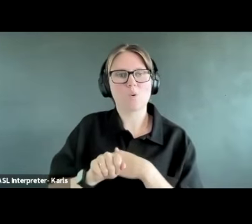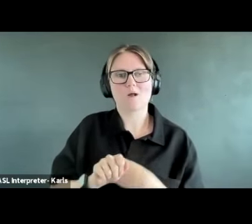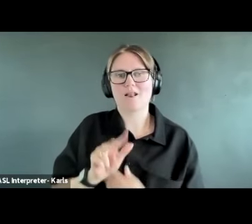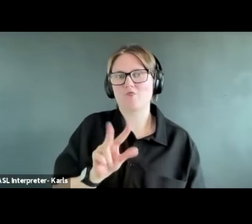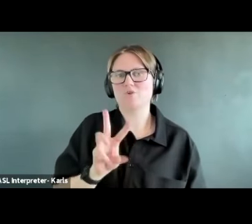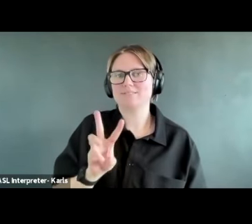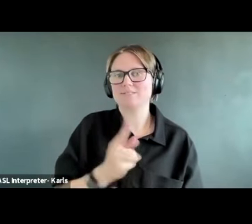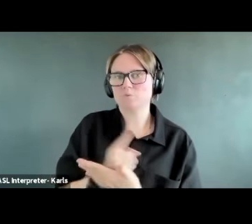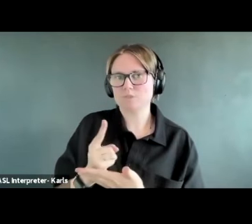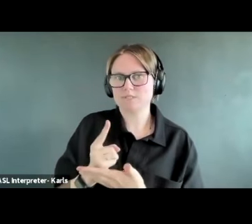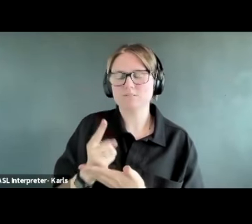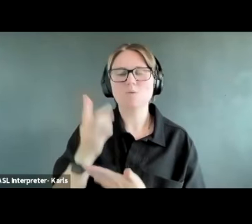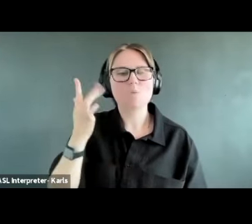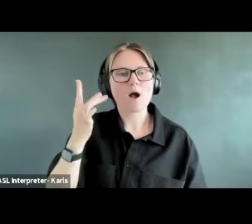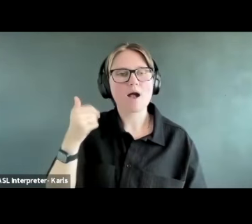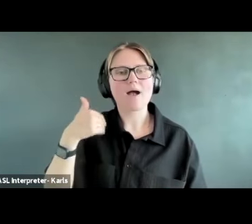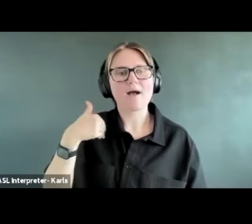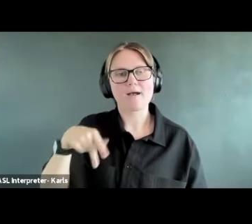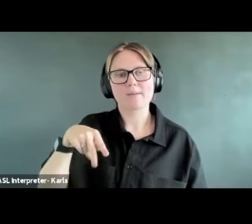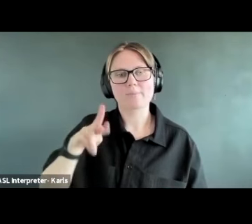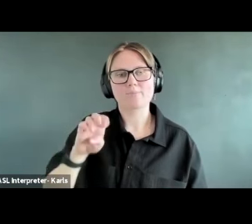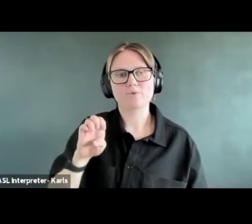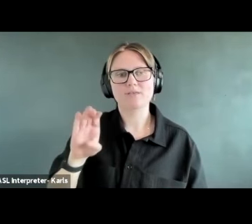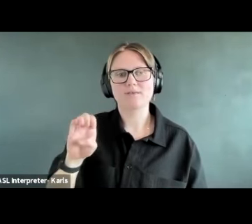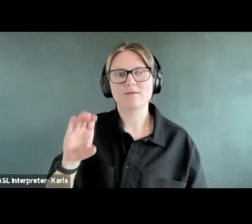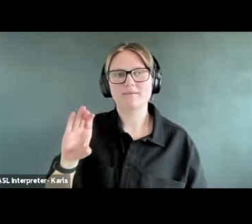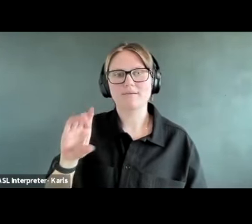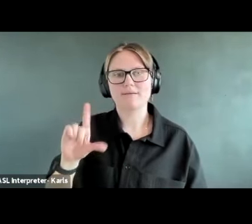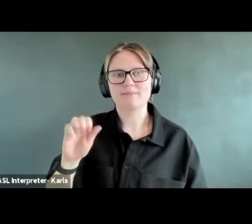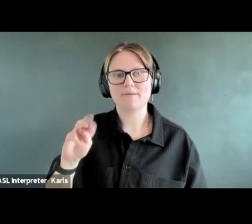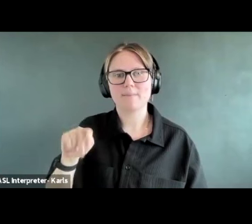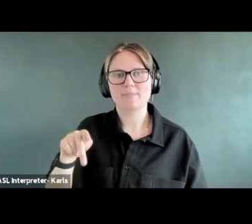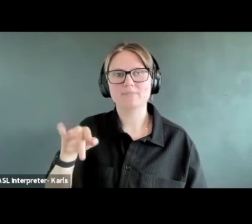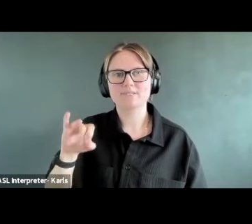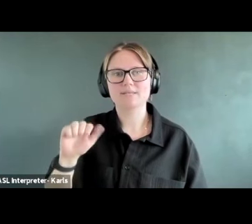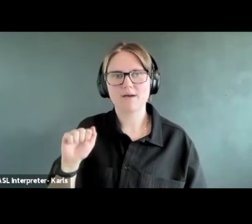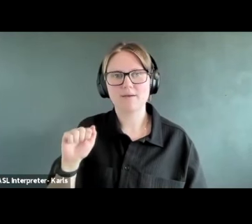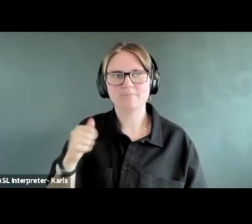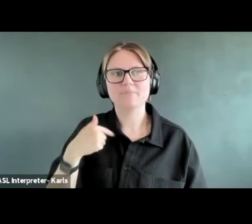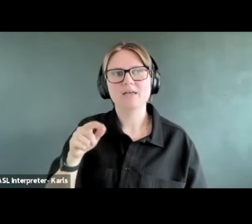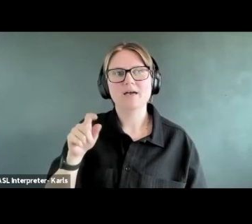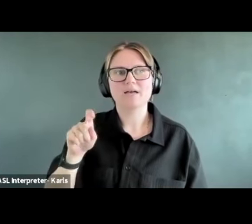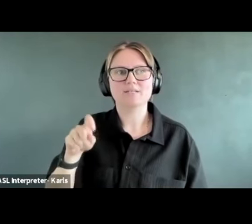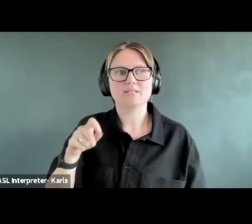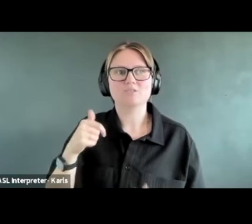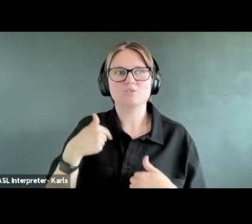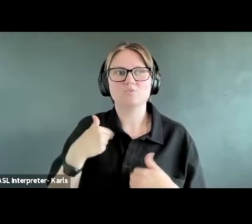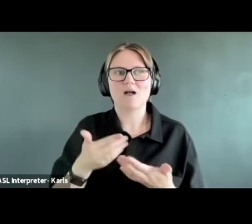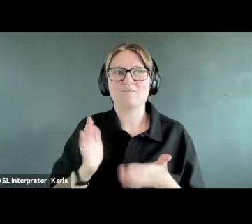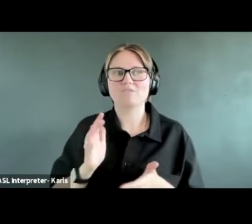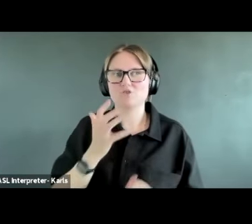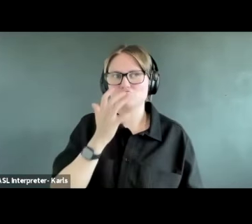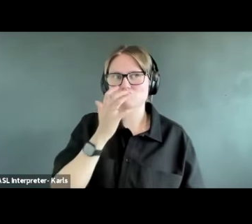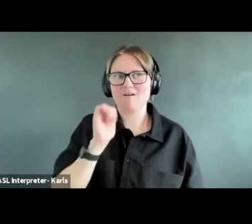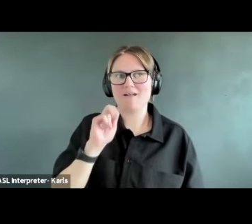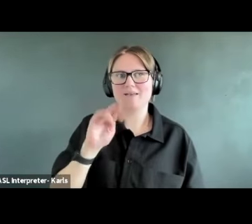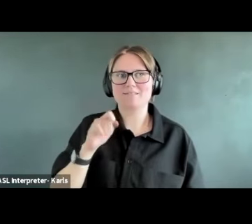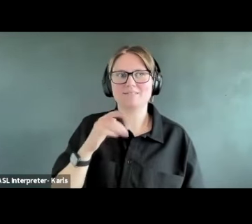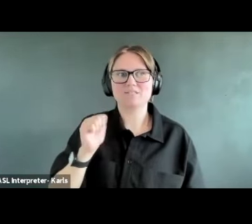to be under general anesthesia because I have a baclofen p p to help with my spasticity. And there was no